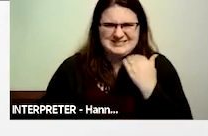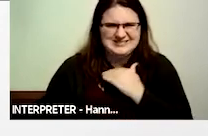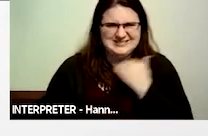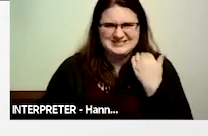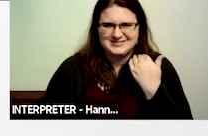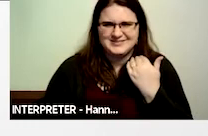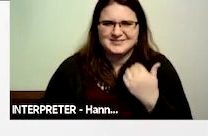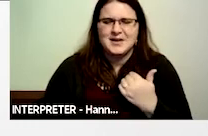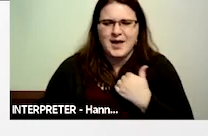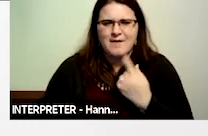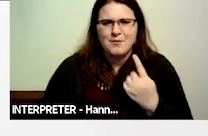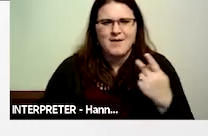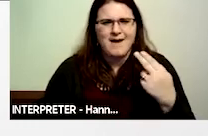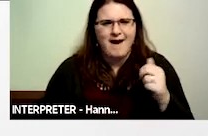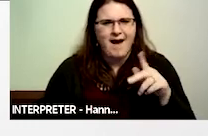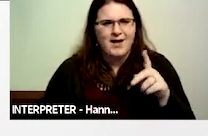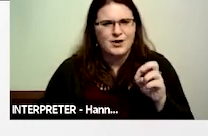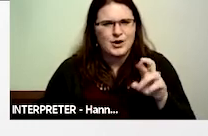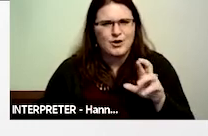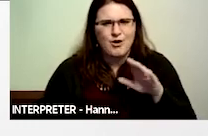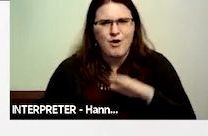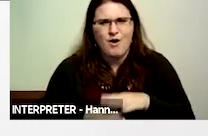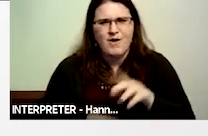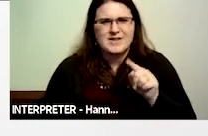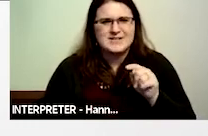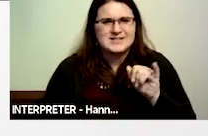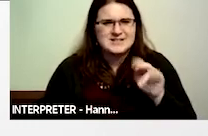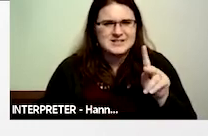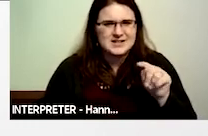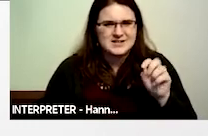on Tick tock that has gone through some really basic skills and then very useful.